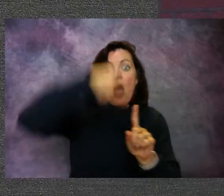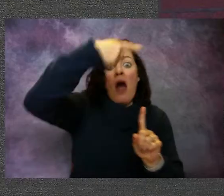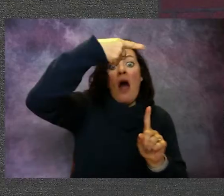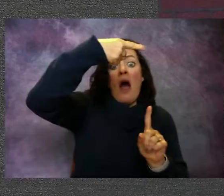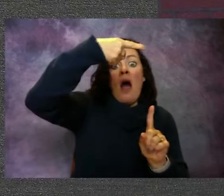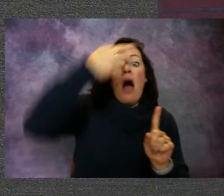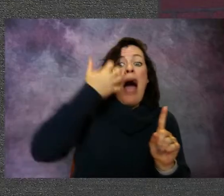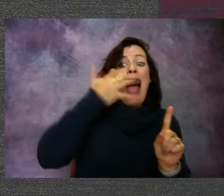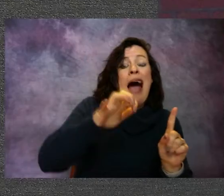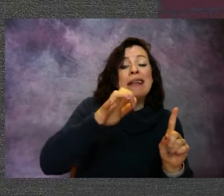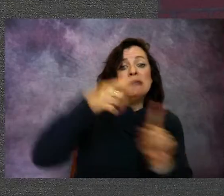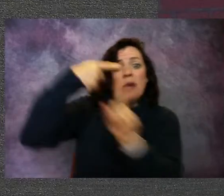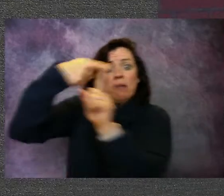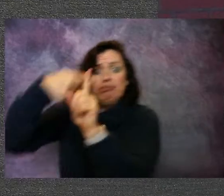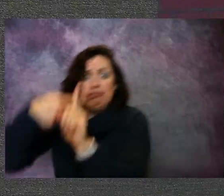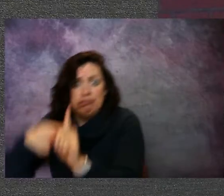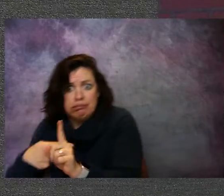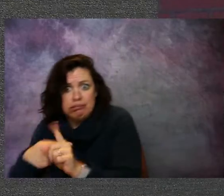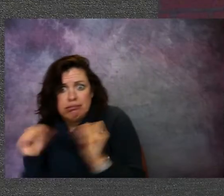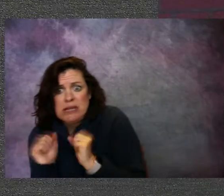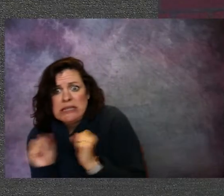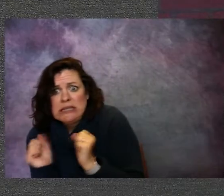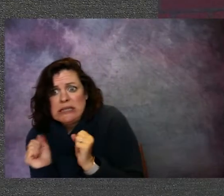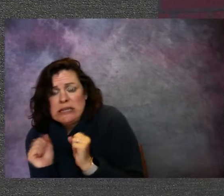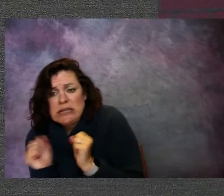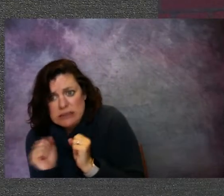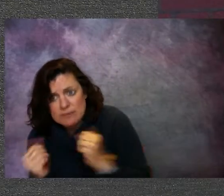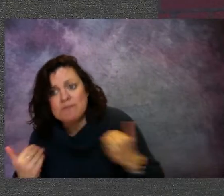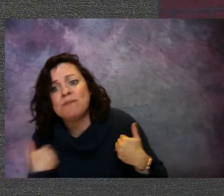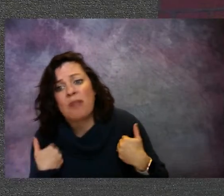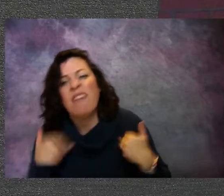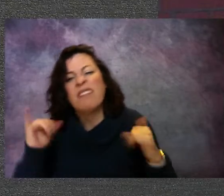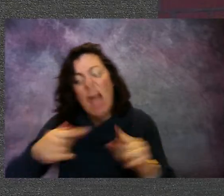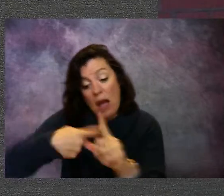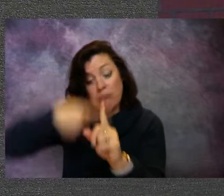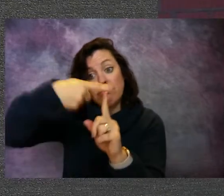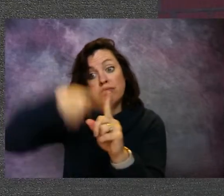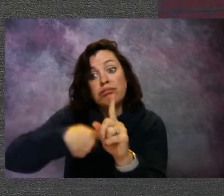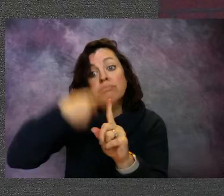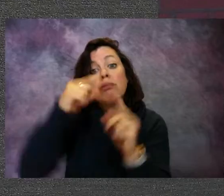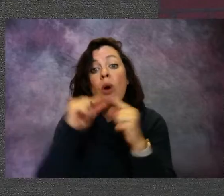Can you say the word temperature? Let me hear ya. Temperature, you got it.